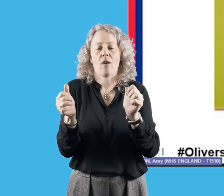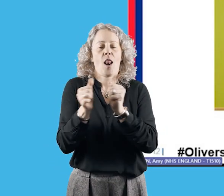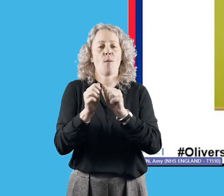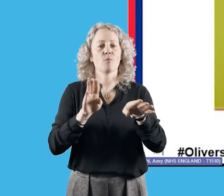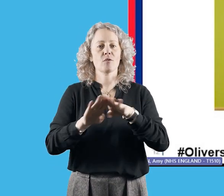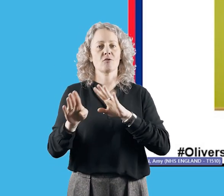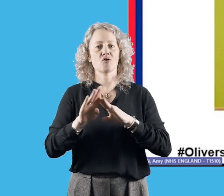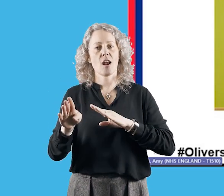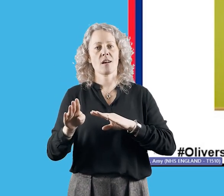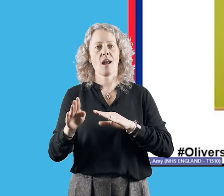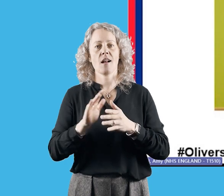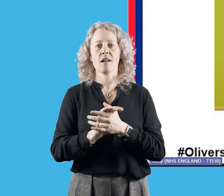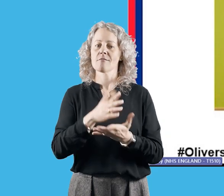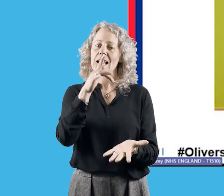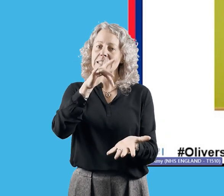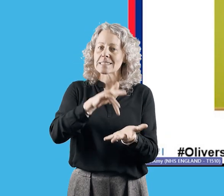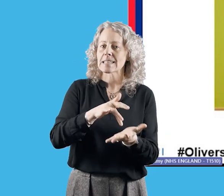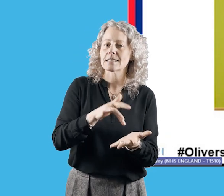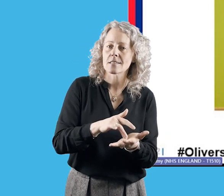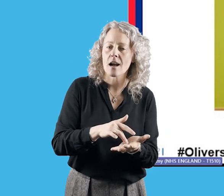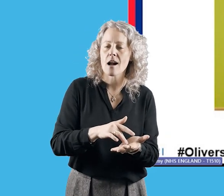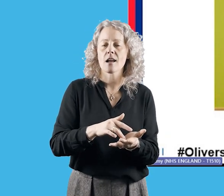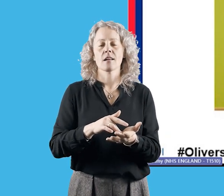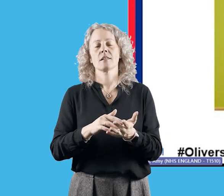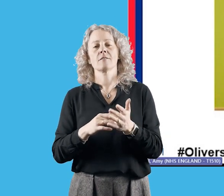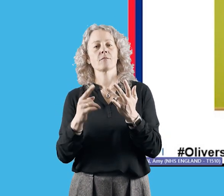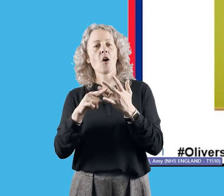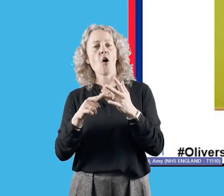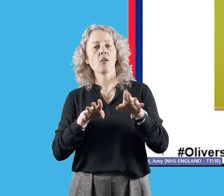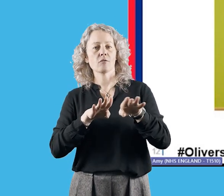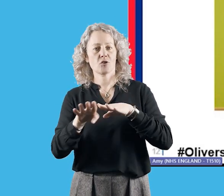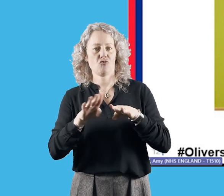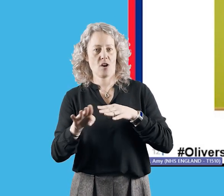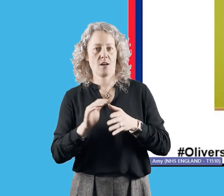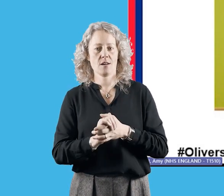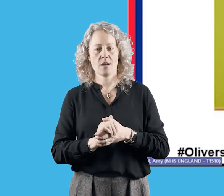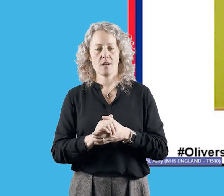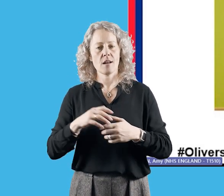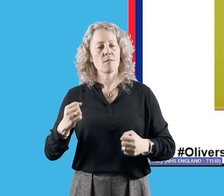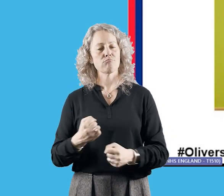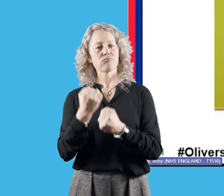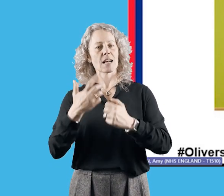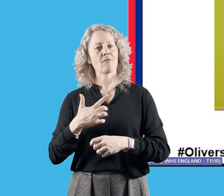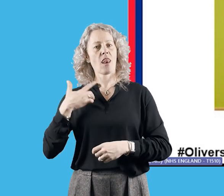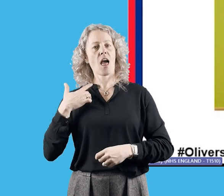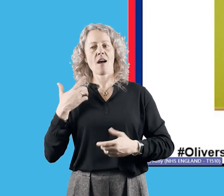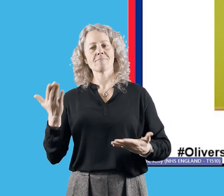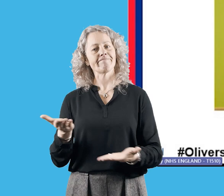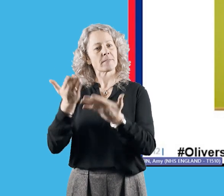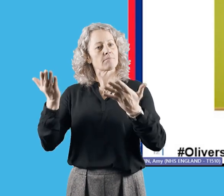really are the heartbeat of Oliver's training. They're bringing it to life and empower and inspire our health and